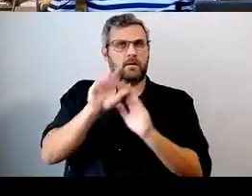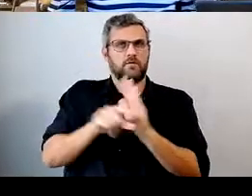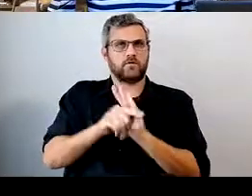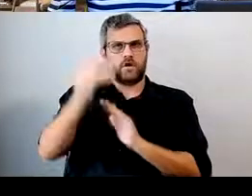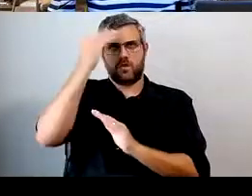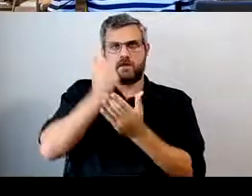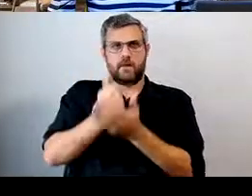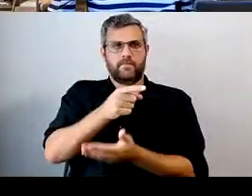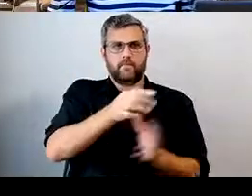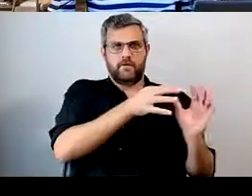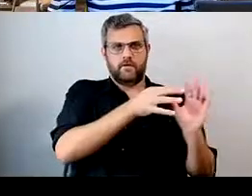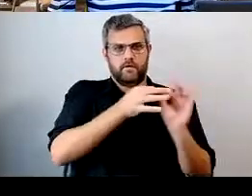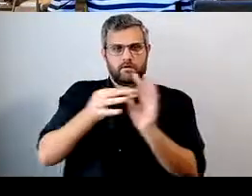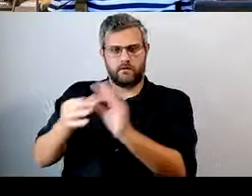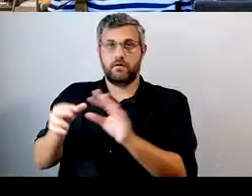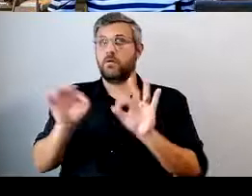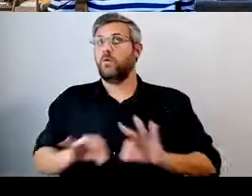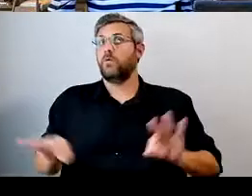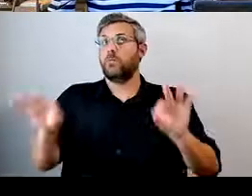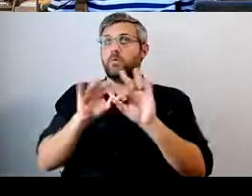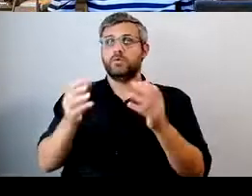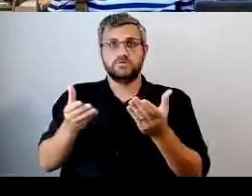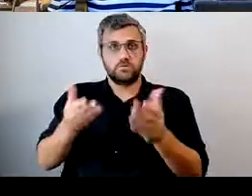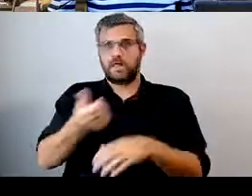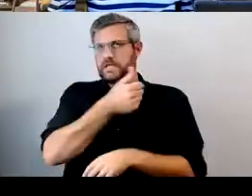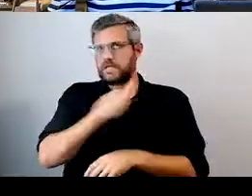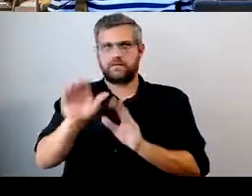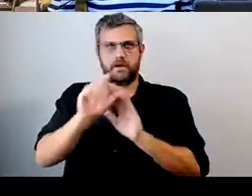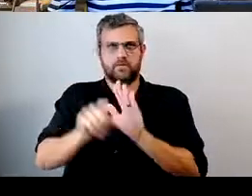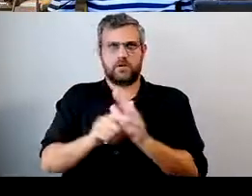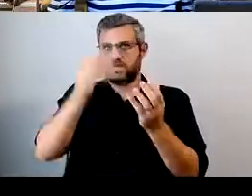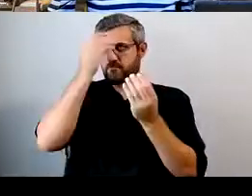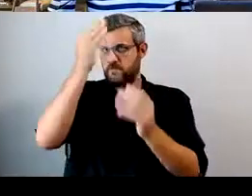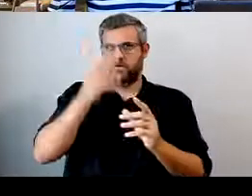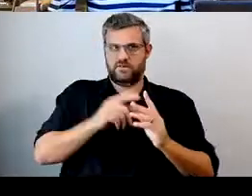So of course, it's very important to supply any background information. And that starts from the very first session,